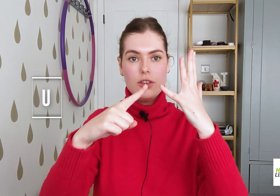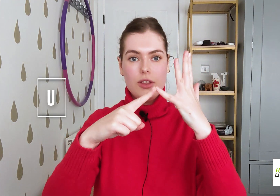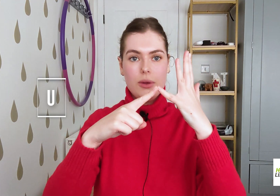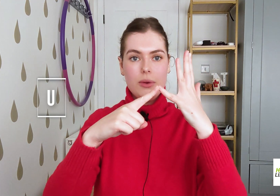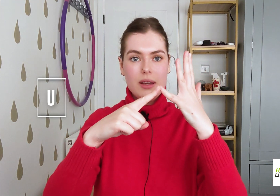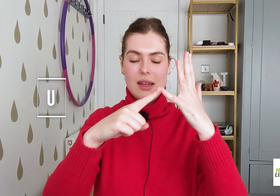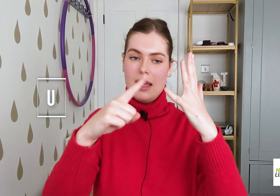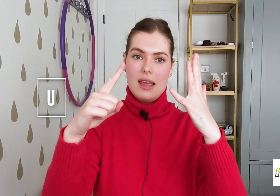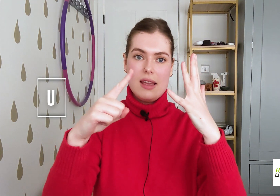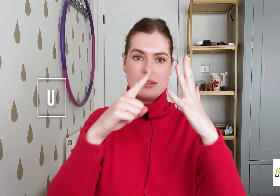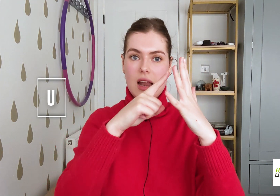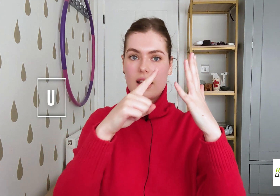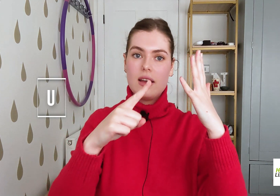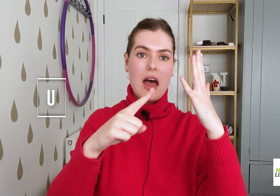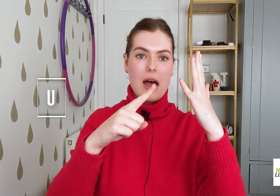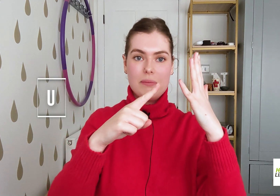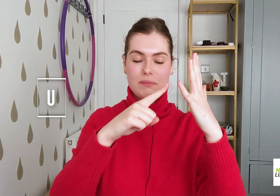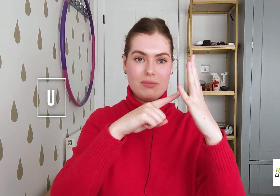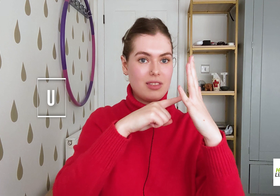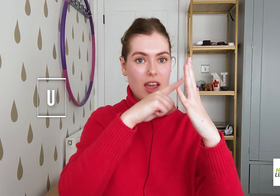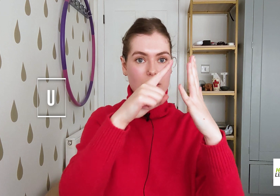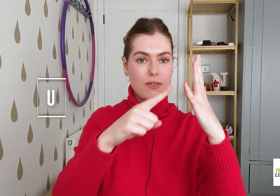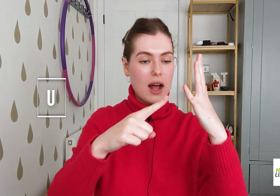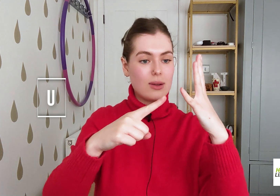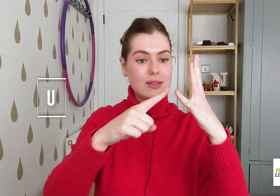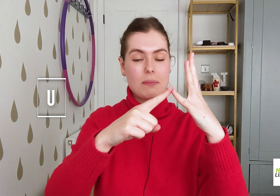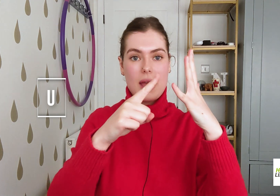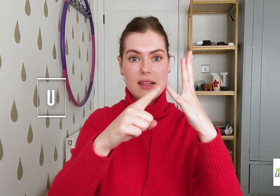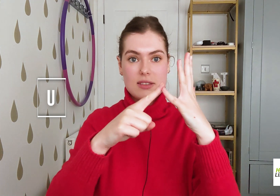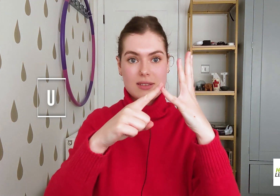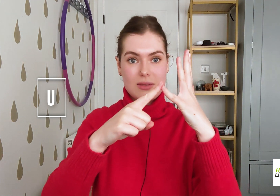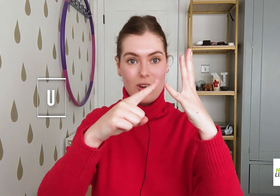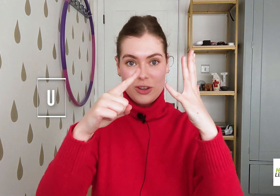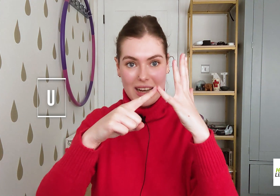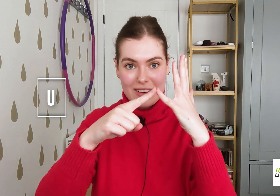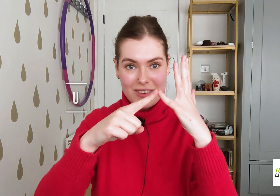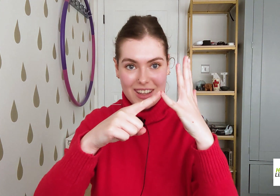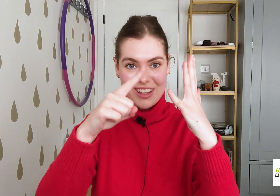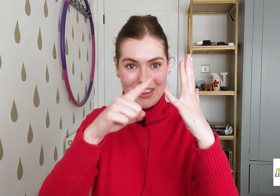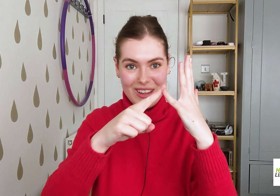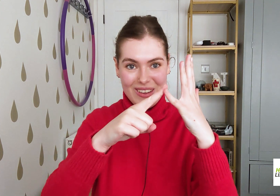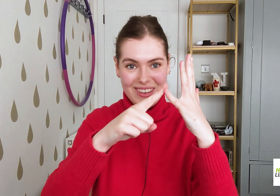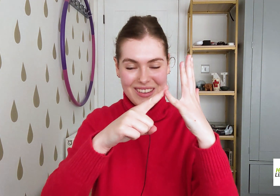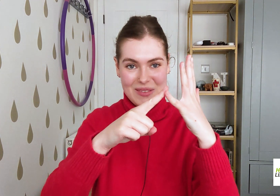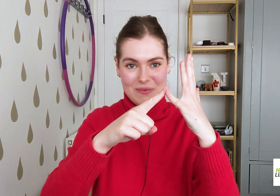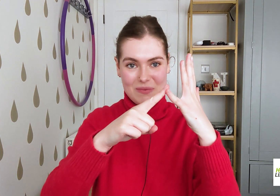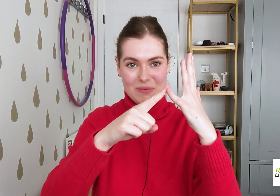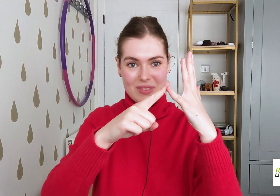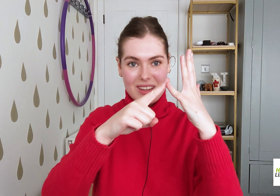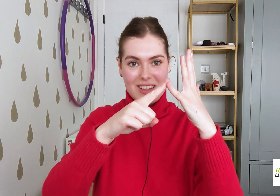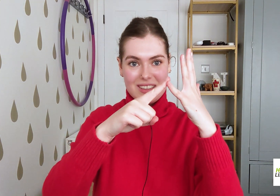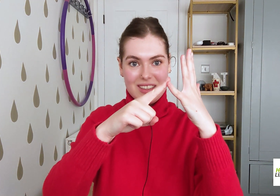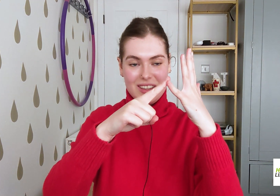“U” is like the other vowels, but it's on your little finger. “U”